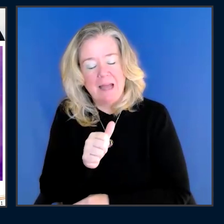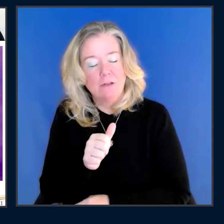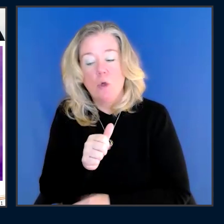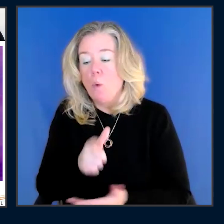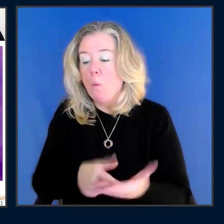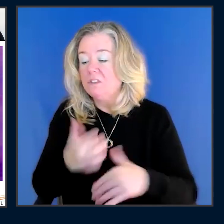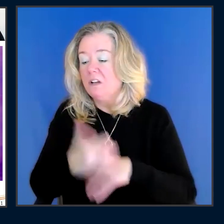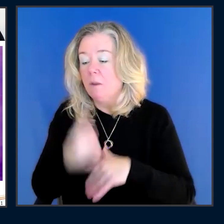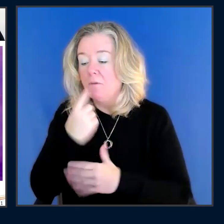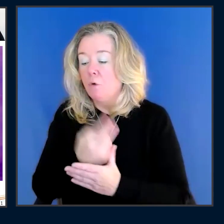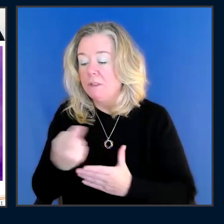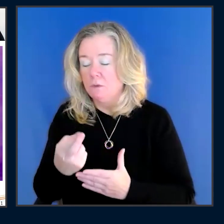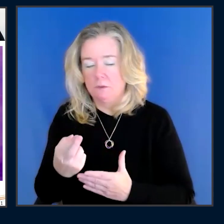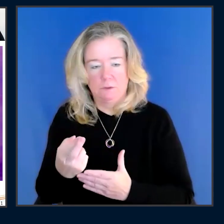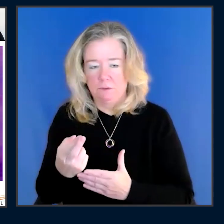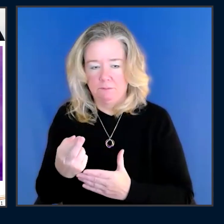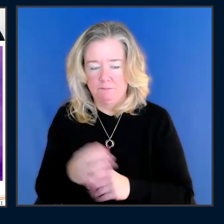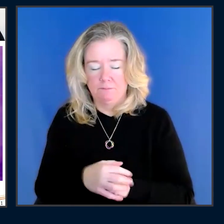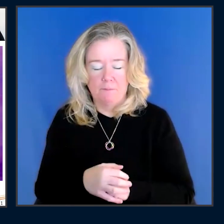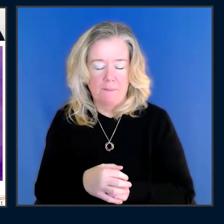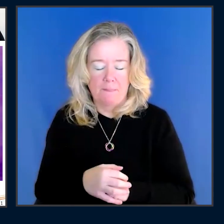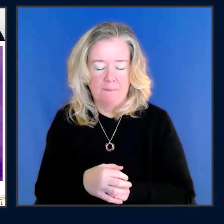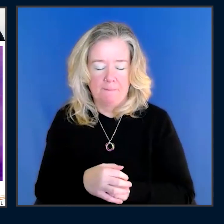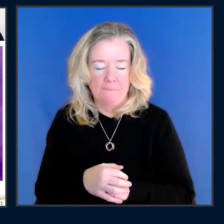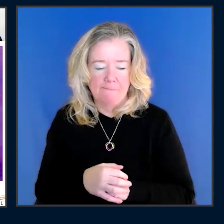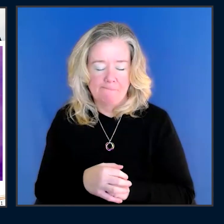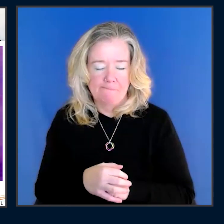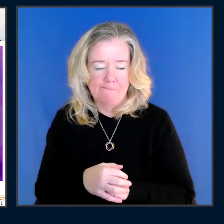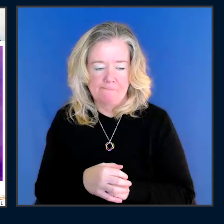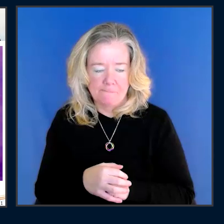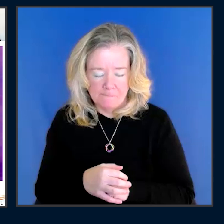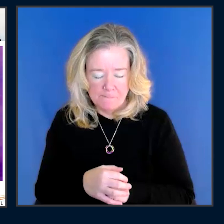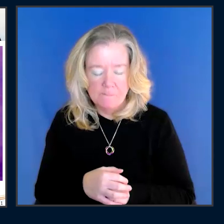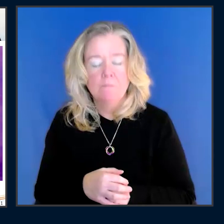rather than the available resources.